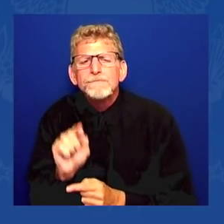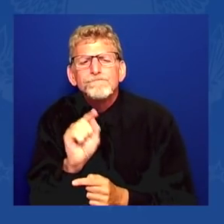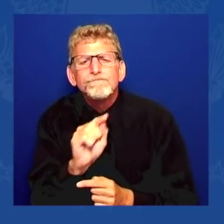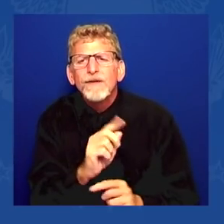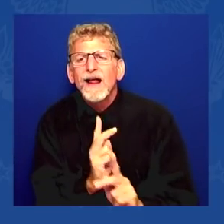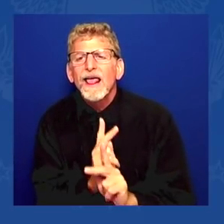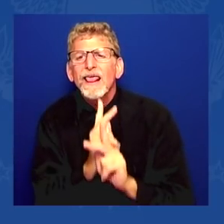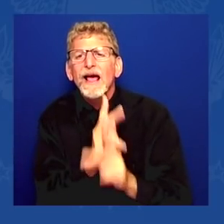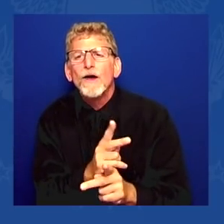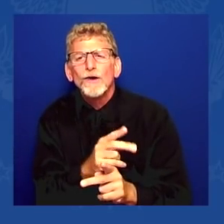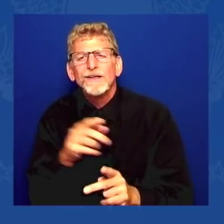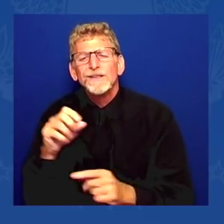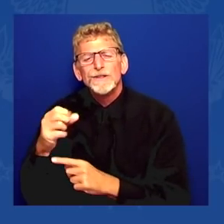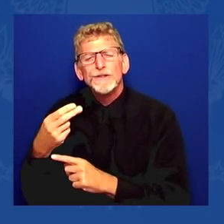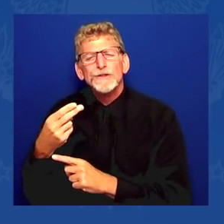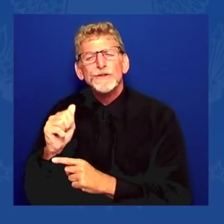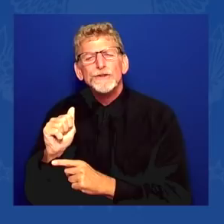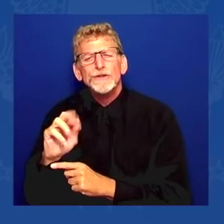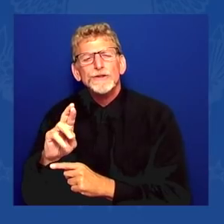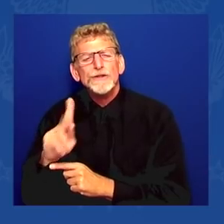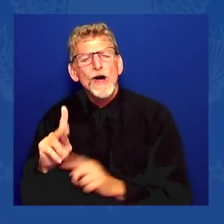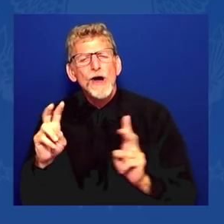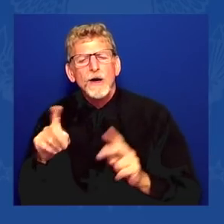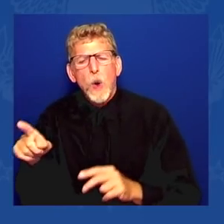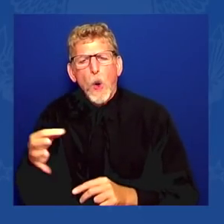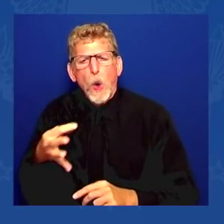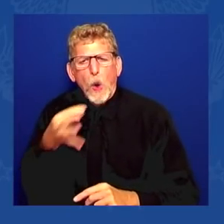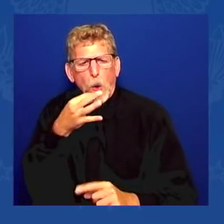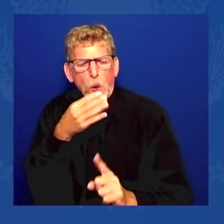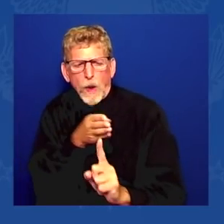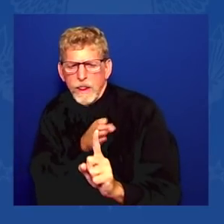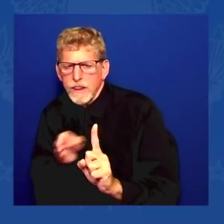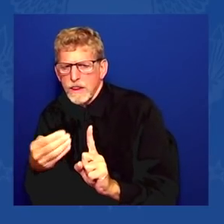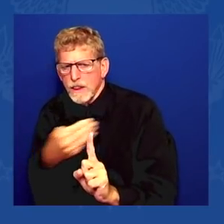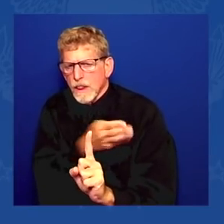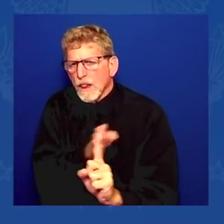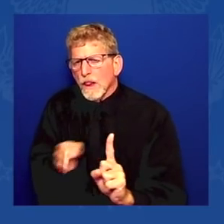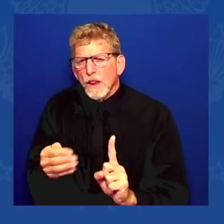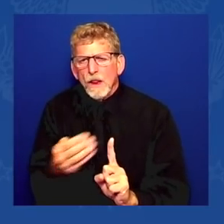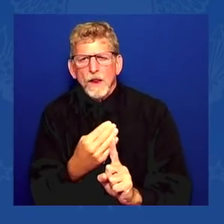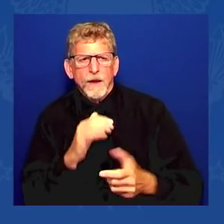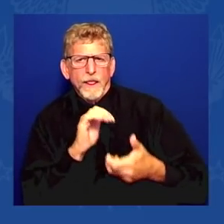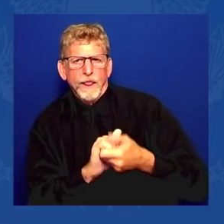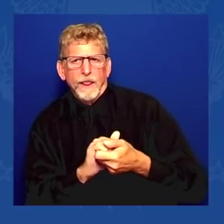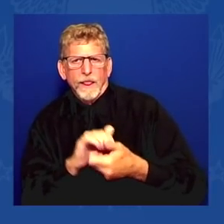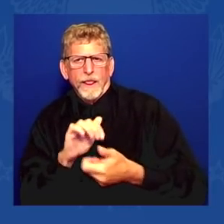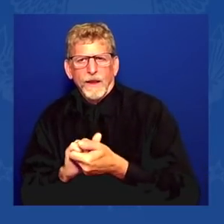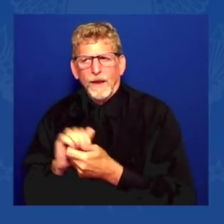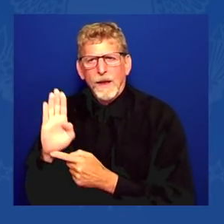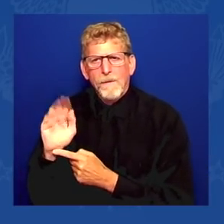by using a partnership with a bank to avoid the state cap and charging outrageous interest.